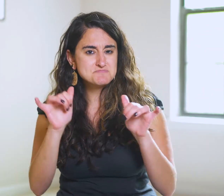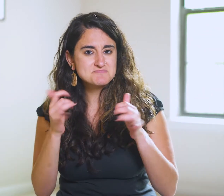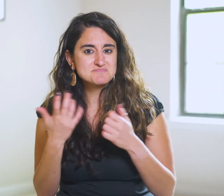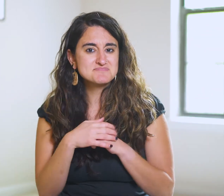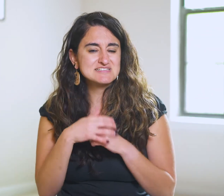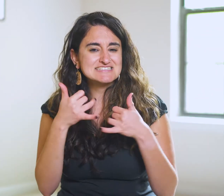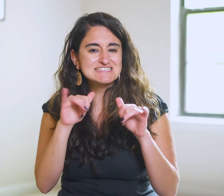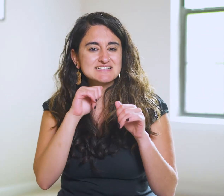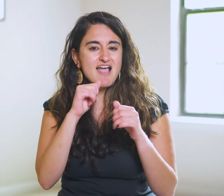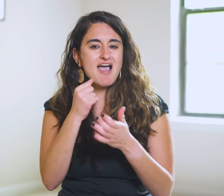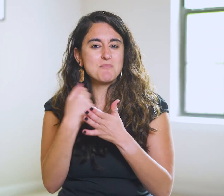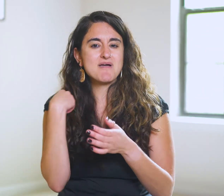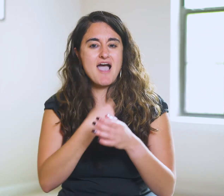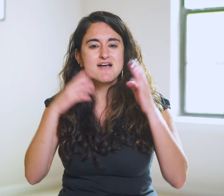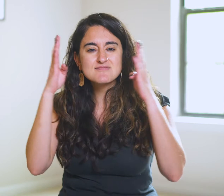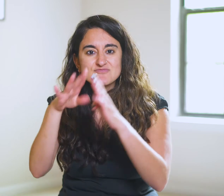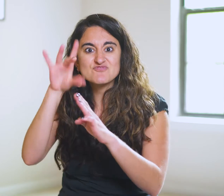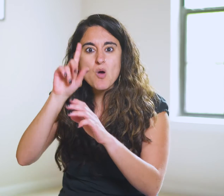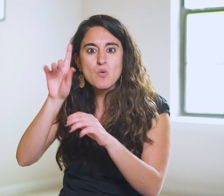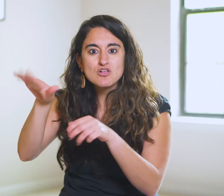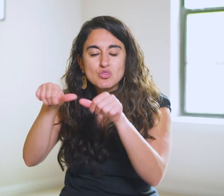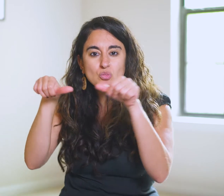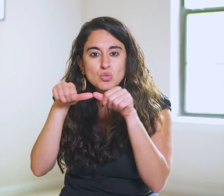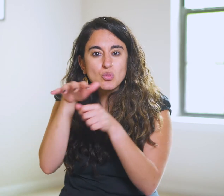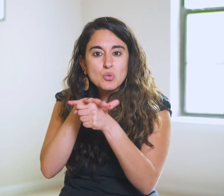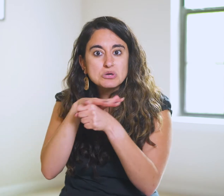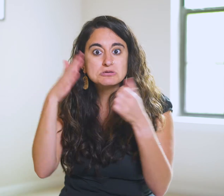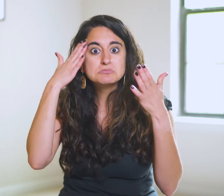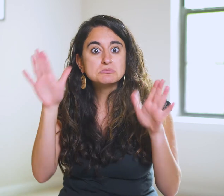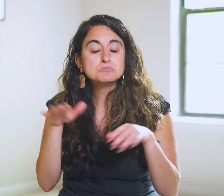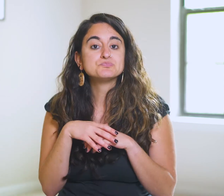which doesn’t help us narrow down his location.